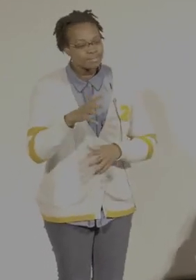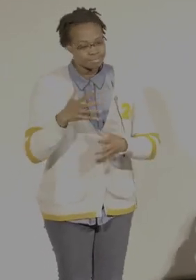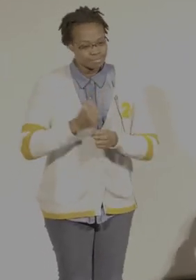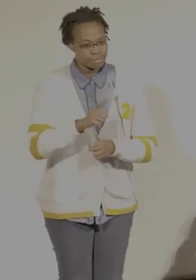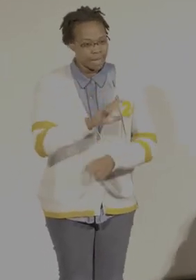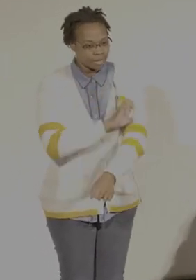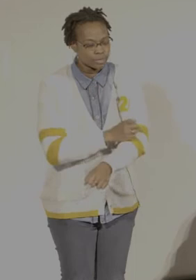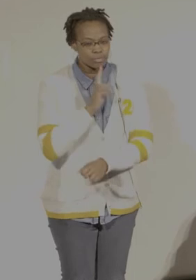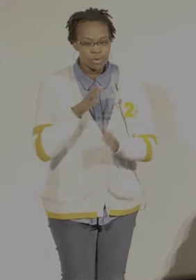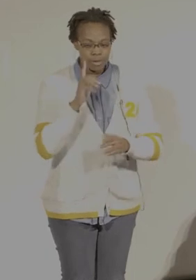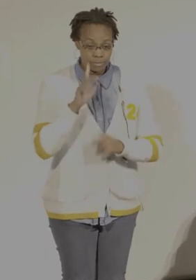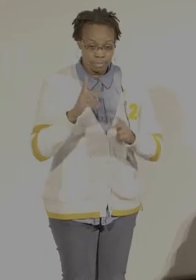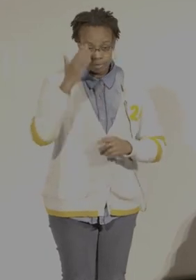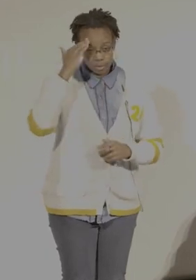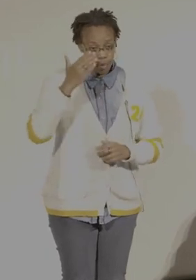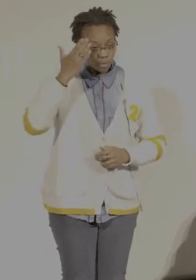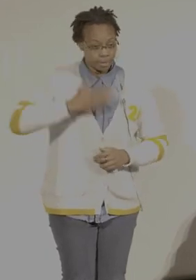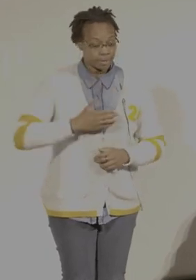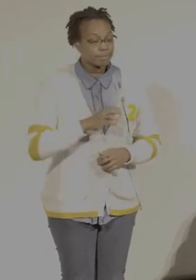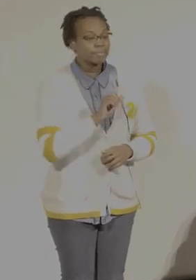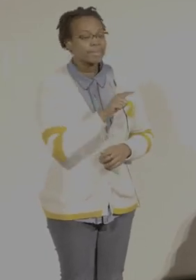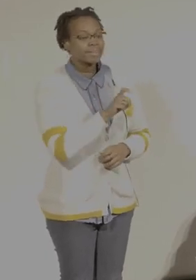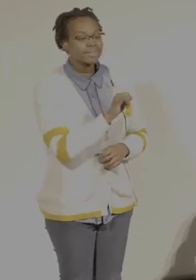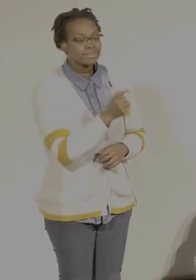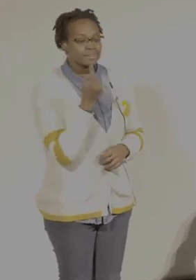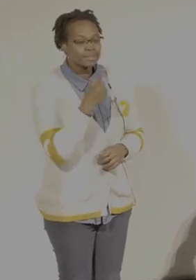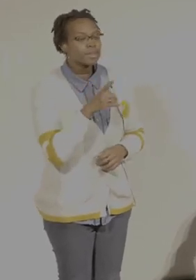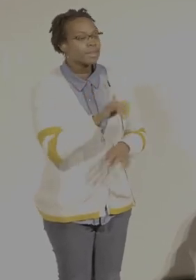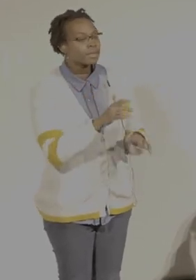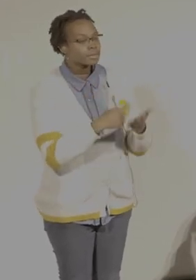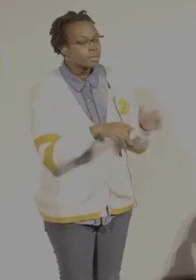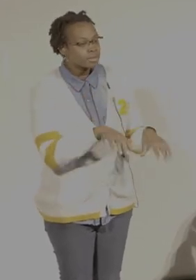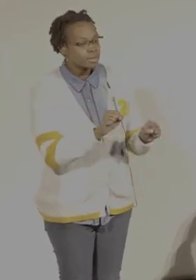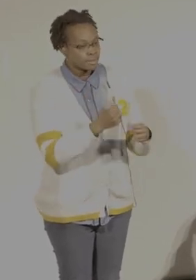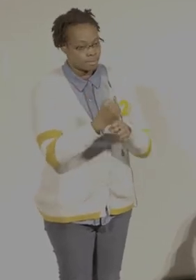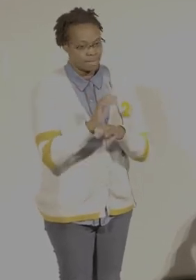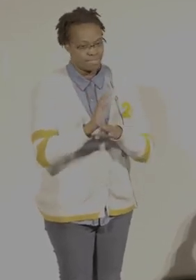in a real way for people who know me and Alexei understood. I think that that's what it takes to make a film like this.